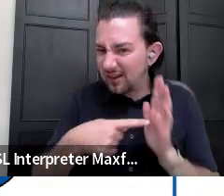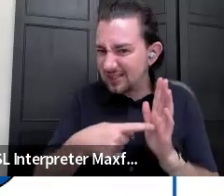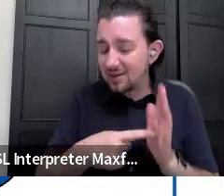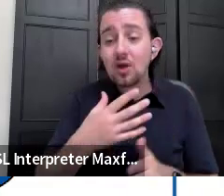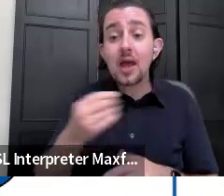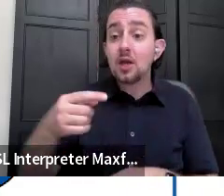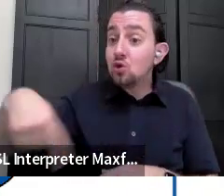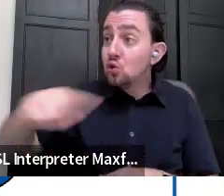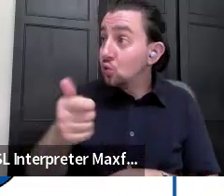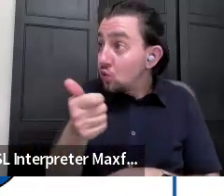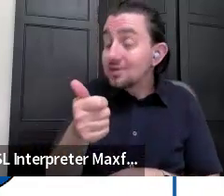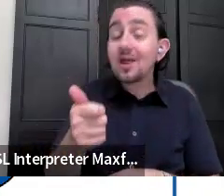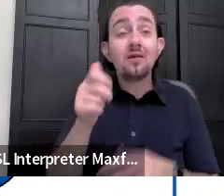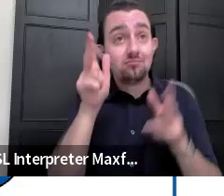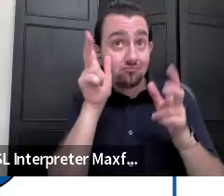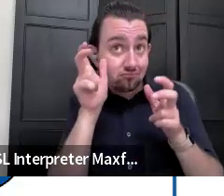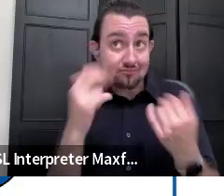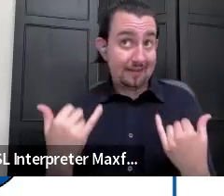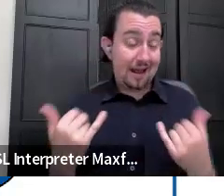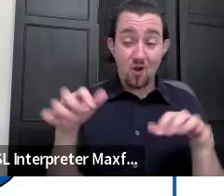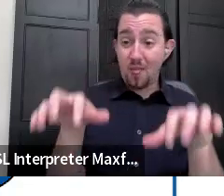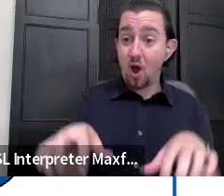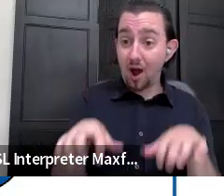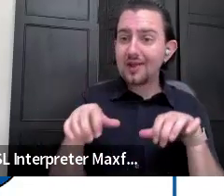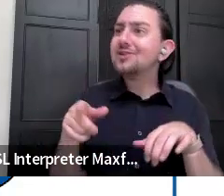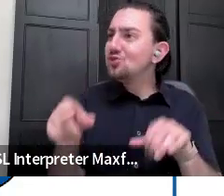You can educate your community. And you can -- you're starting now by